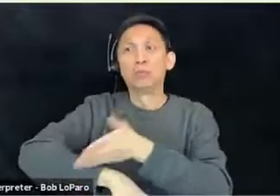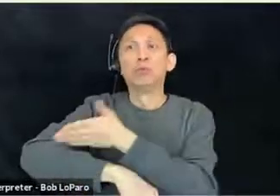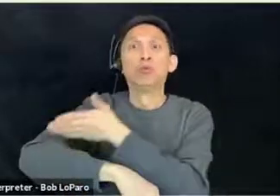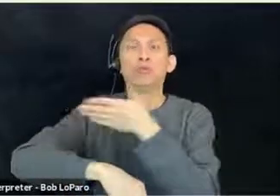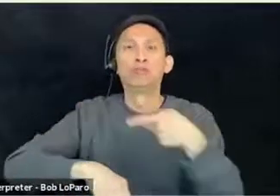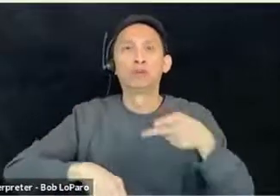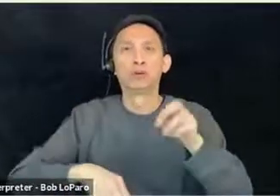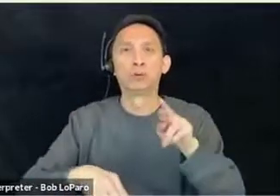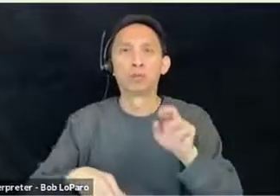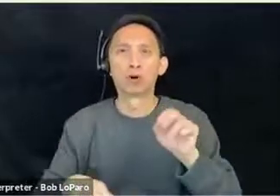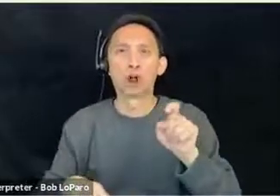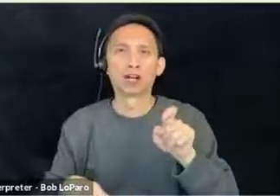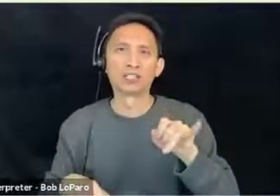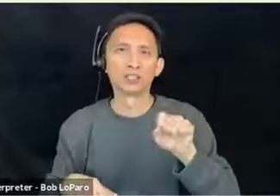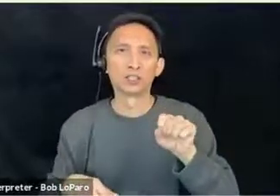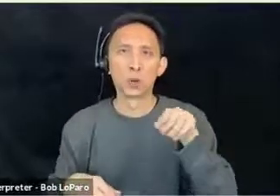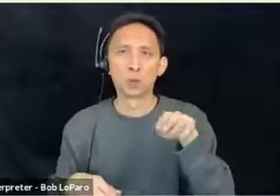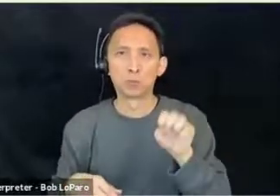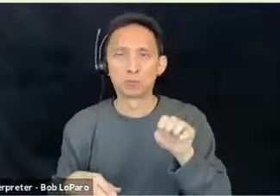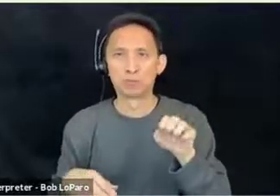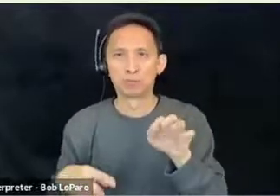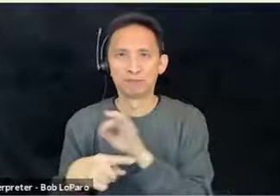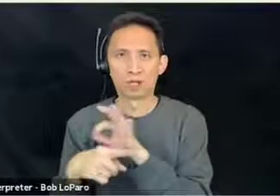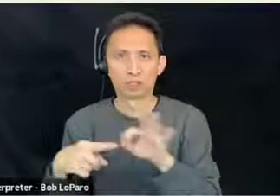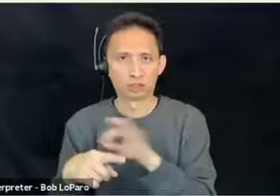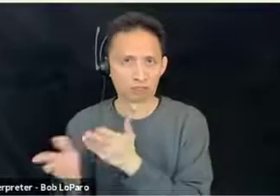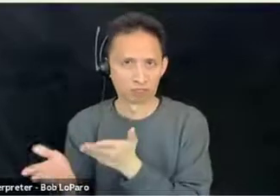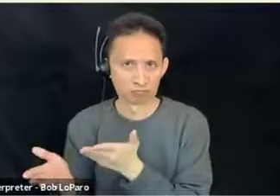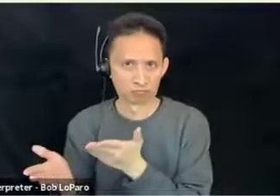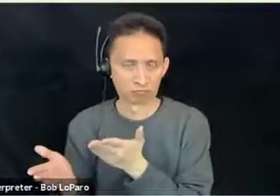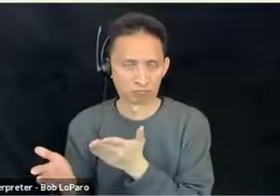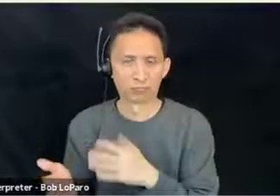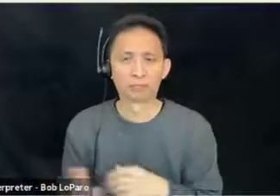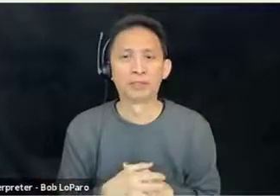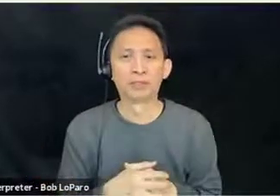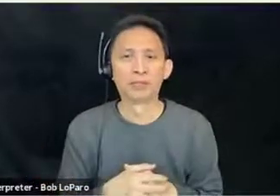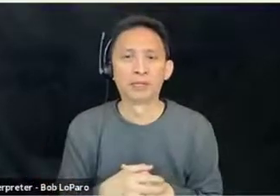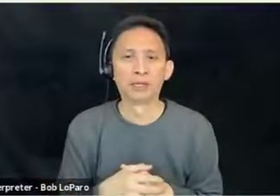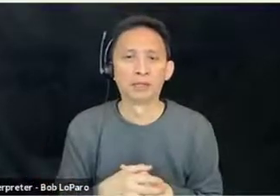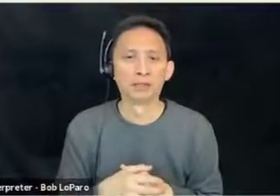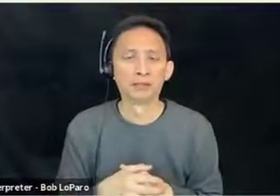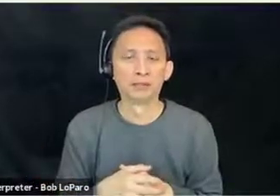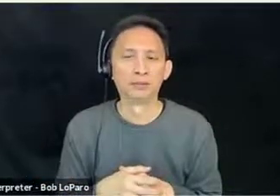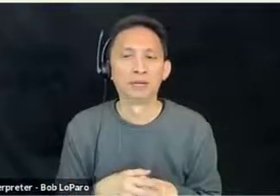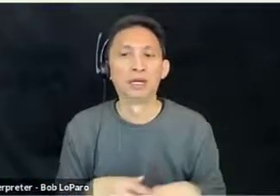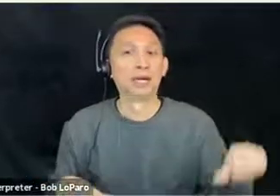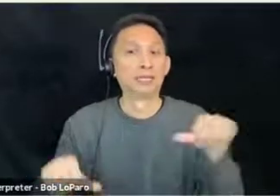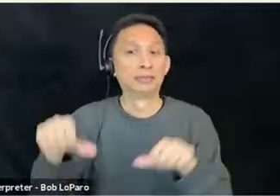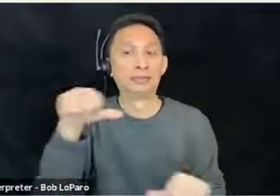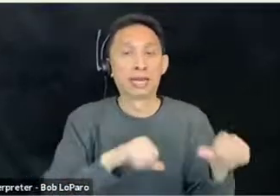And then additionally, you know, we also have a scientific grant process